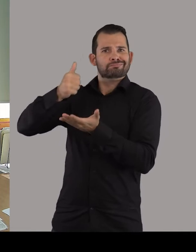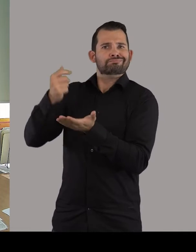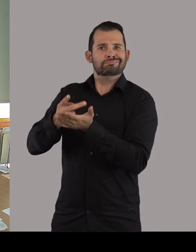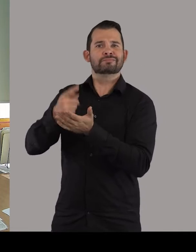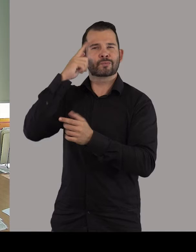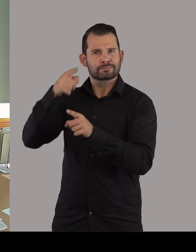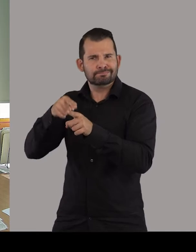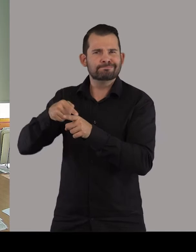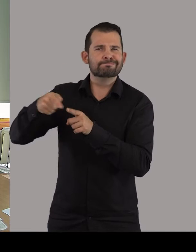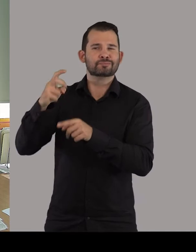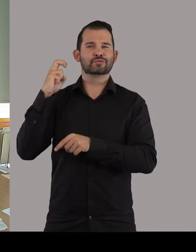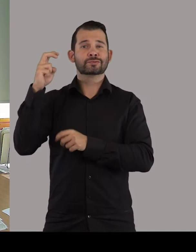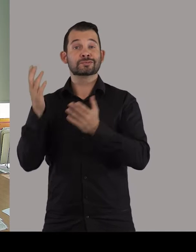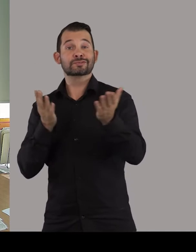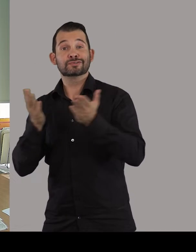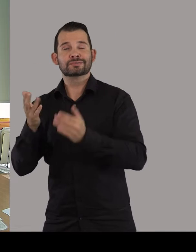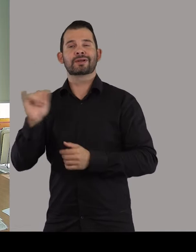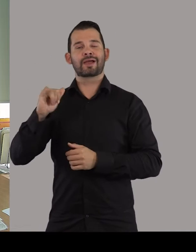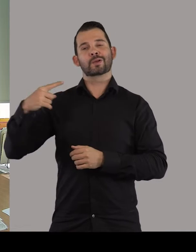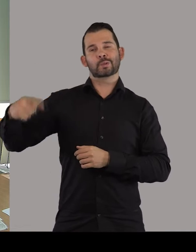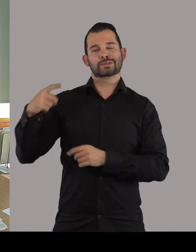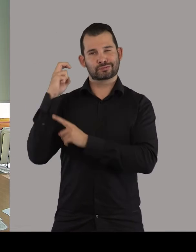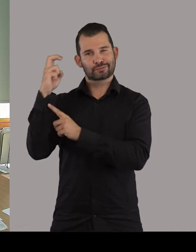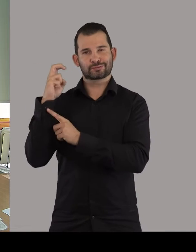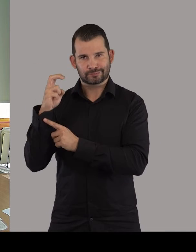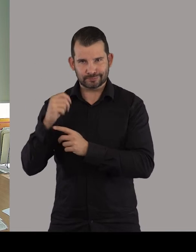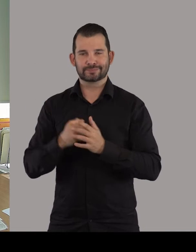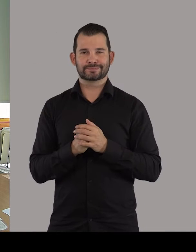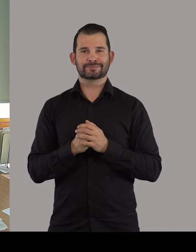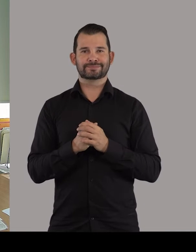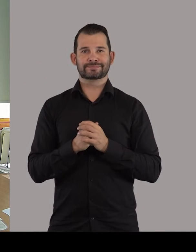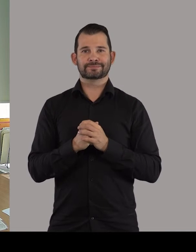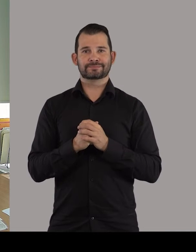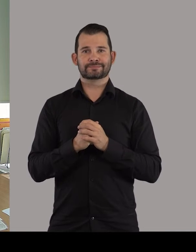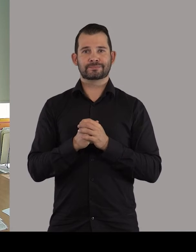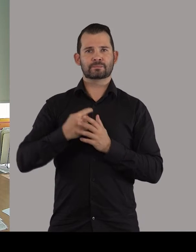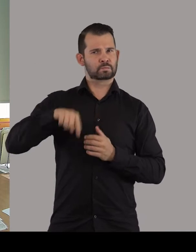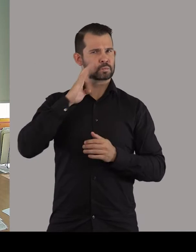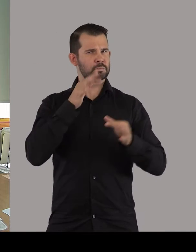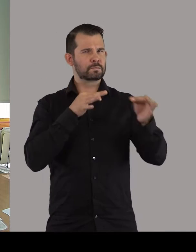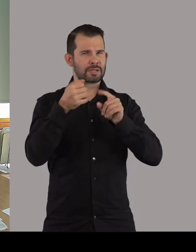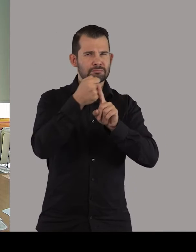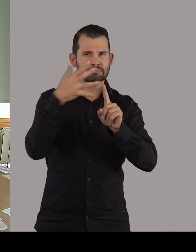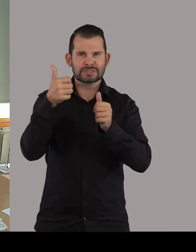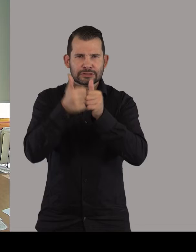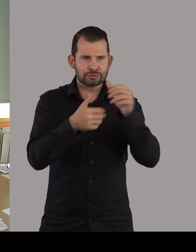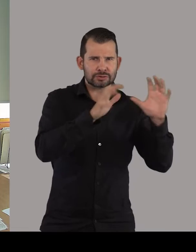for specialized transportation services, such as Wheel-Trans. We will explain what each of these categories are,